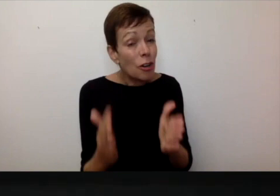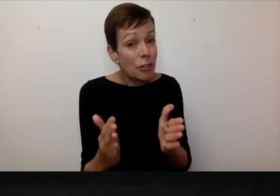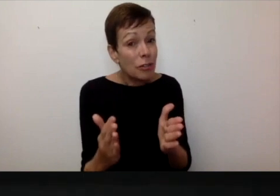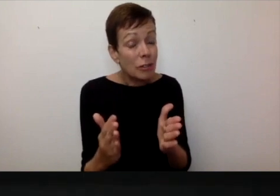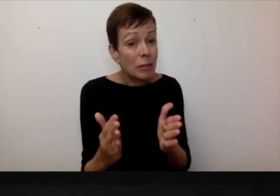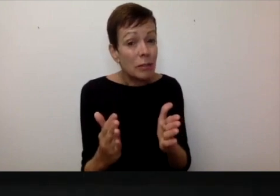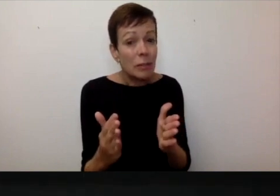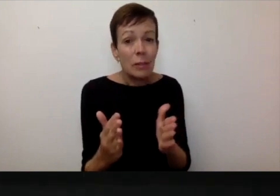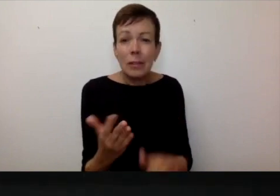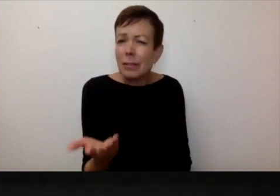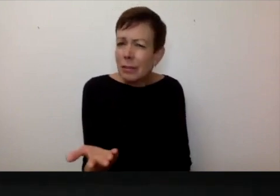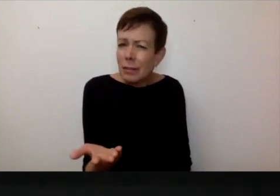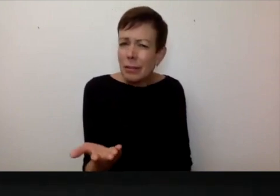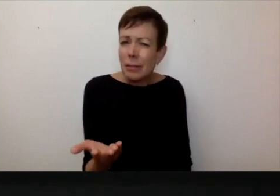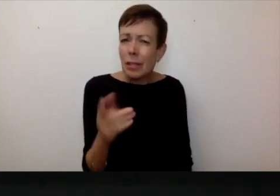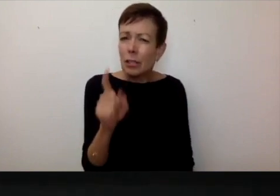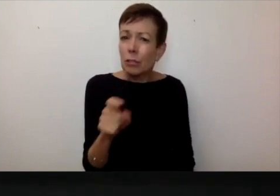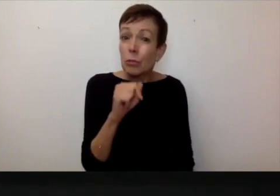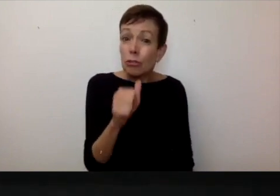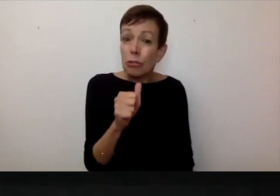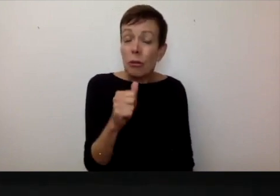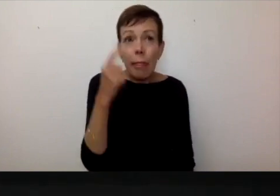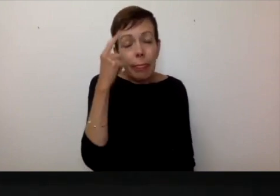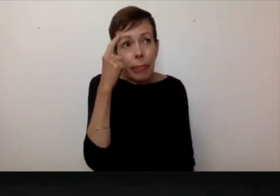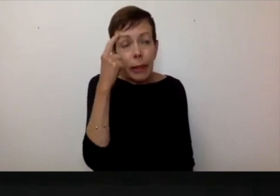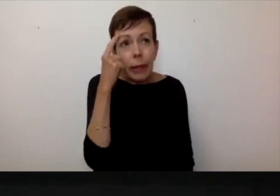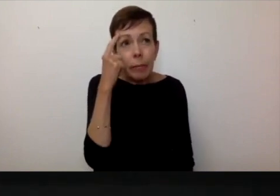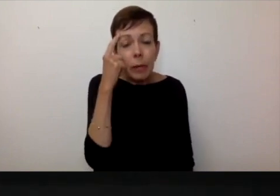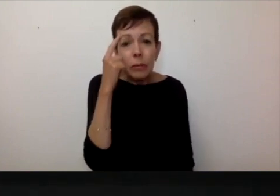on the backs of artists and that's why i felt so strongly about being a part of